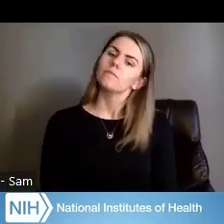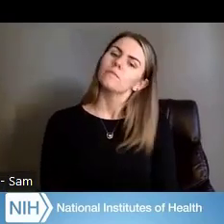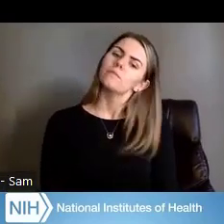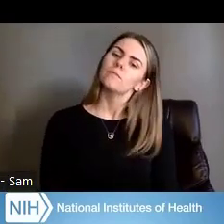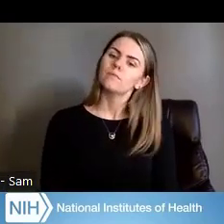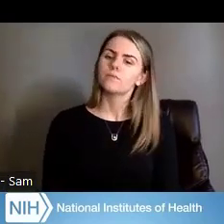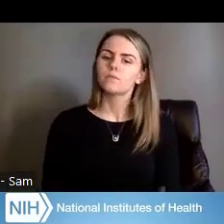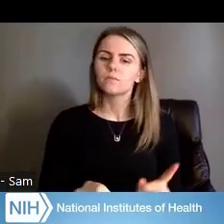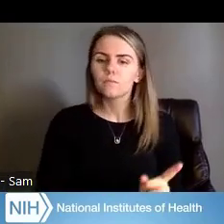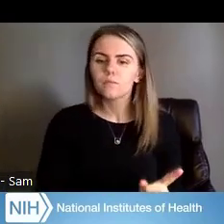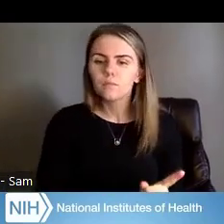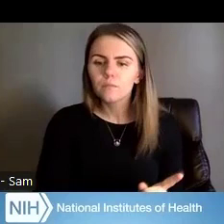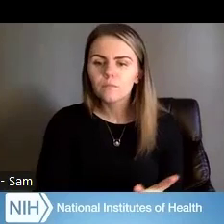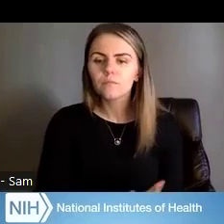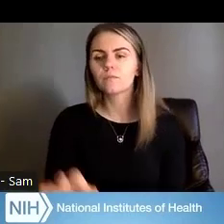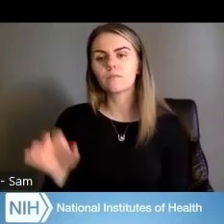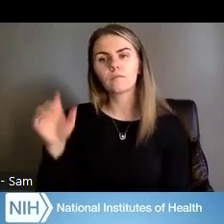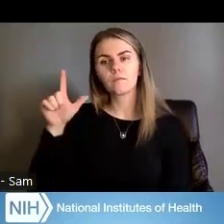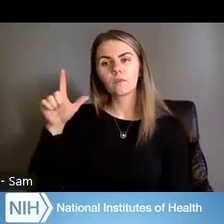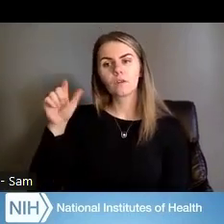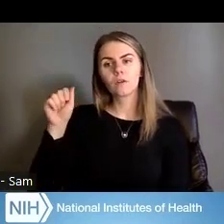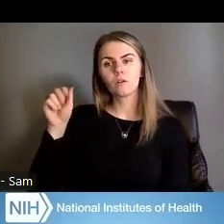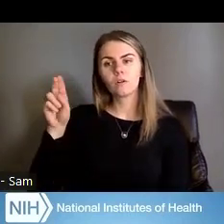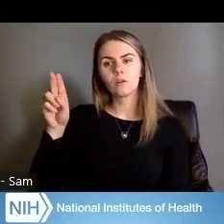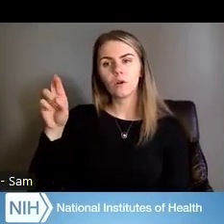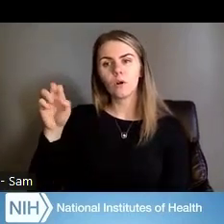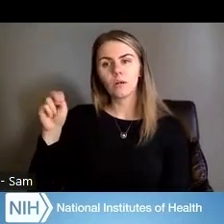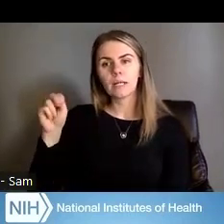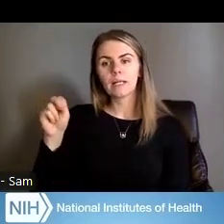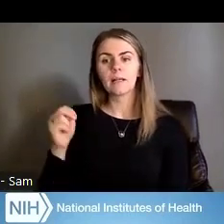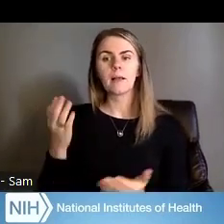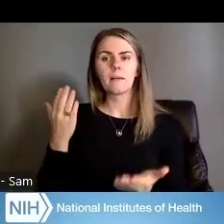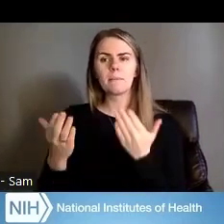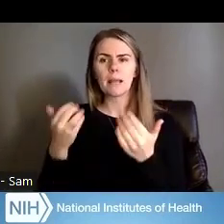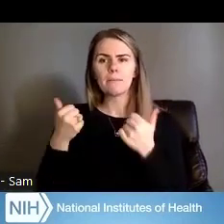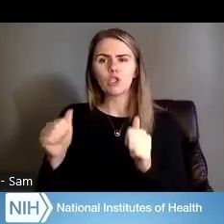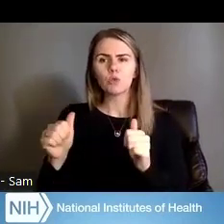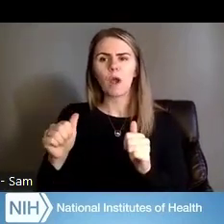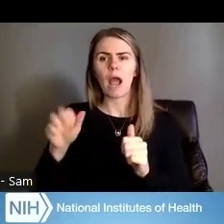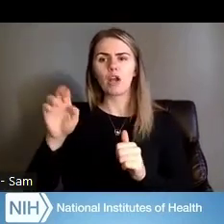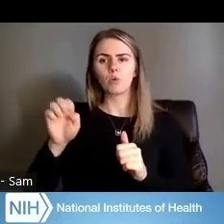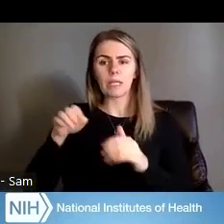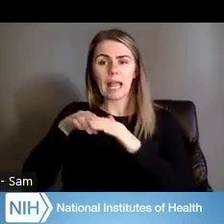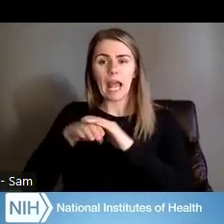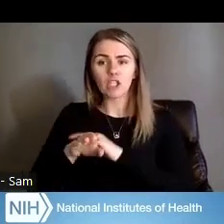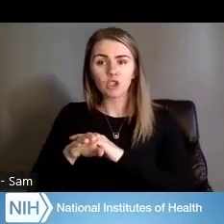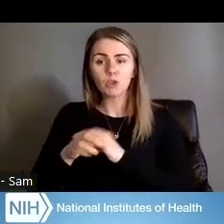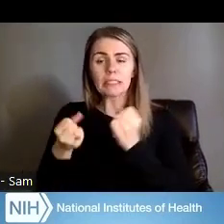Lauren Ullrich, PhD: So you might try the re-entry supplement. You'd have to go do a deep dive in FOA